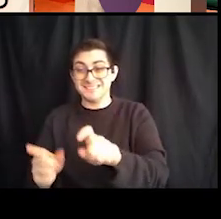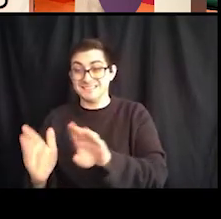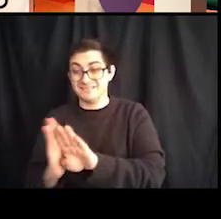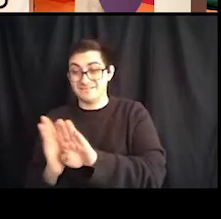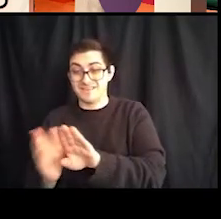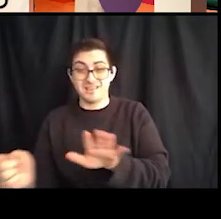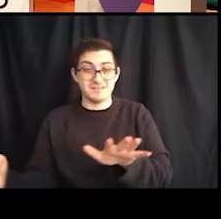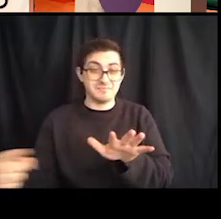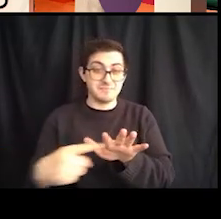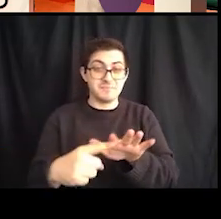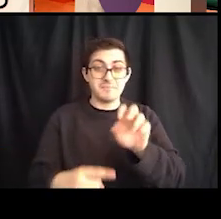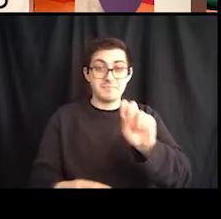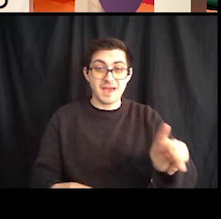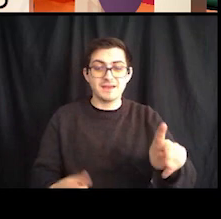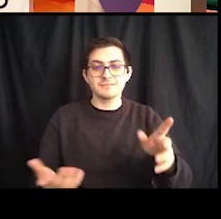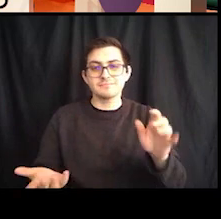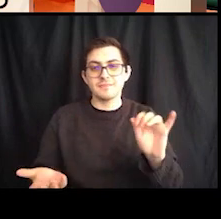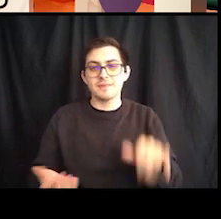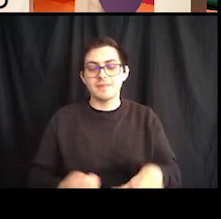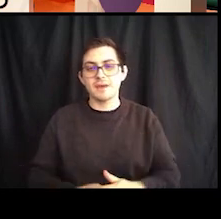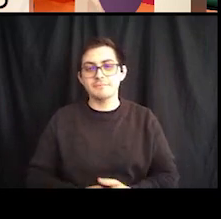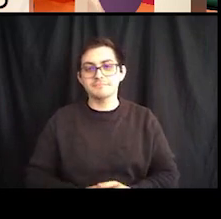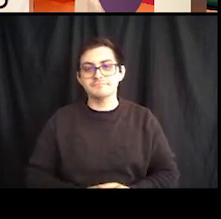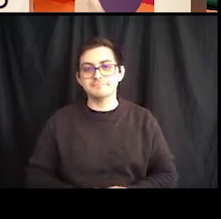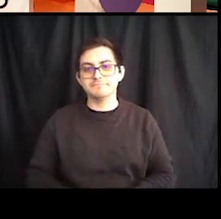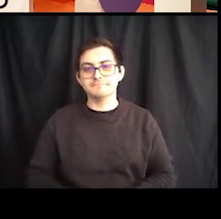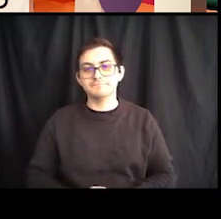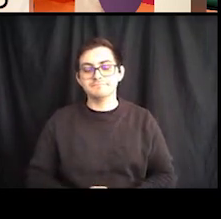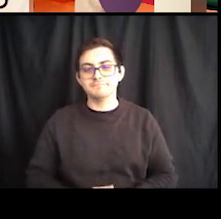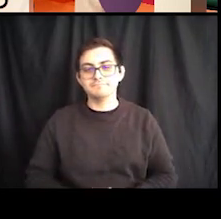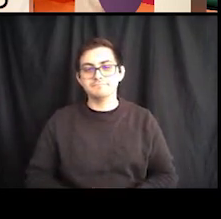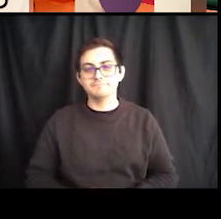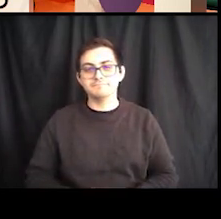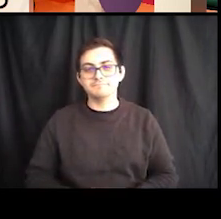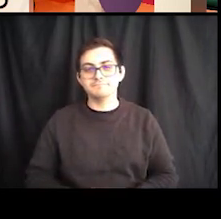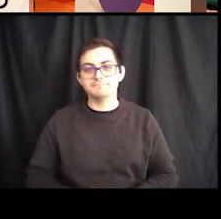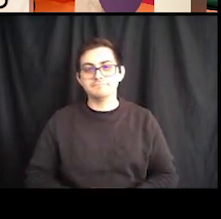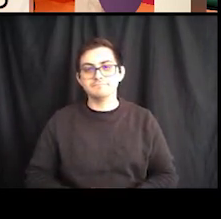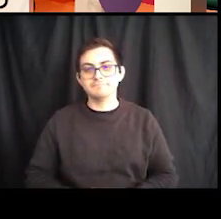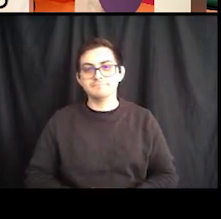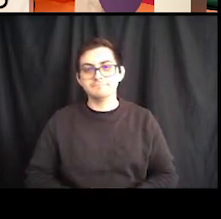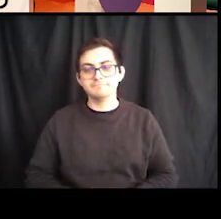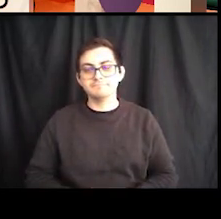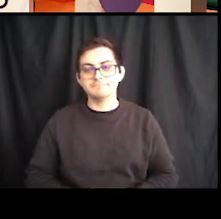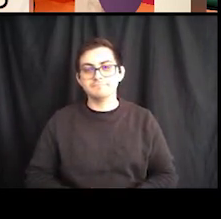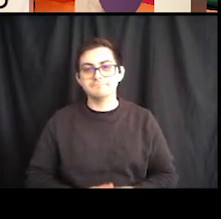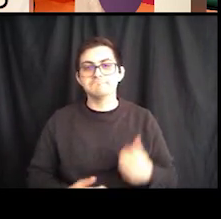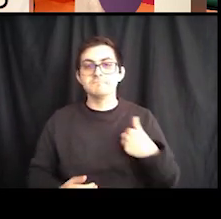every step of this product development lifecycle for every member of the product team.